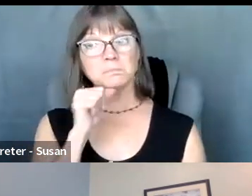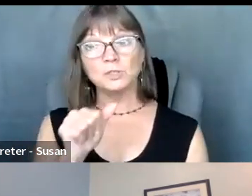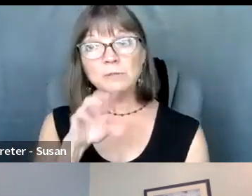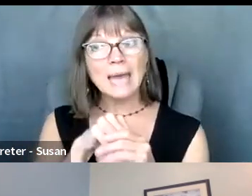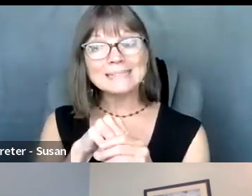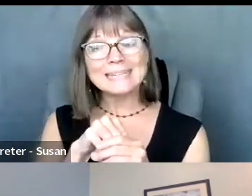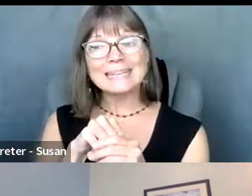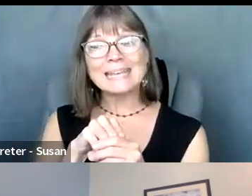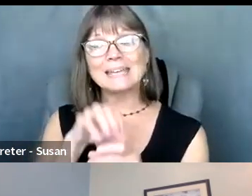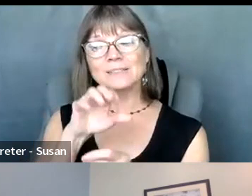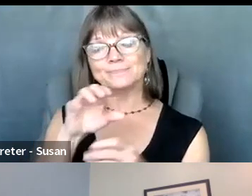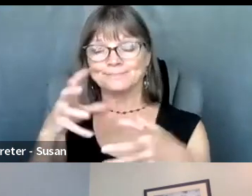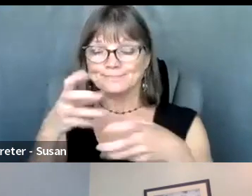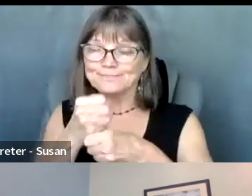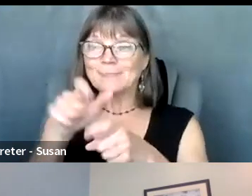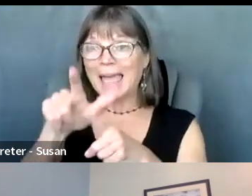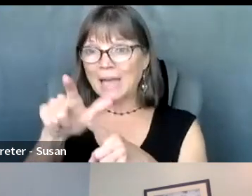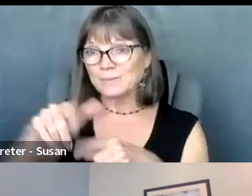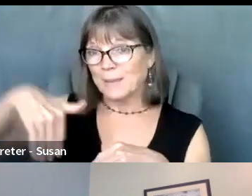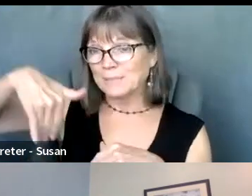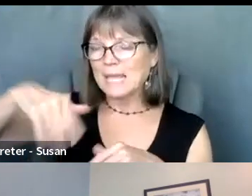Charles Rousseau (he/him): Yeah, but it is never forgotten.